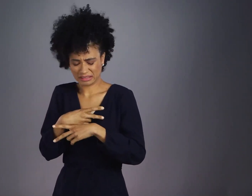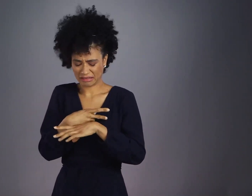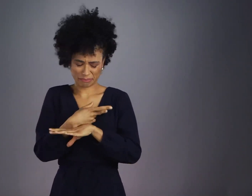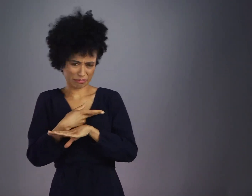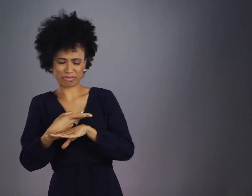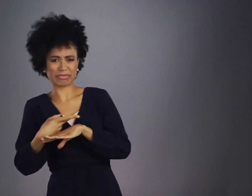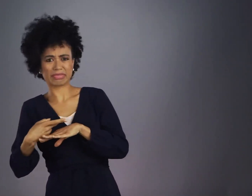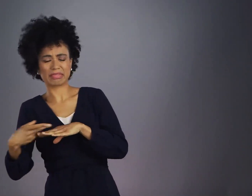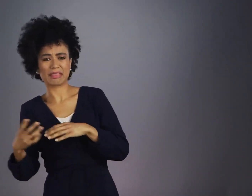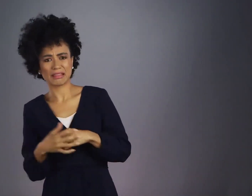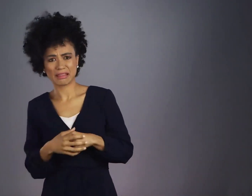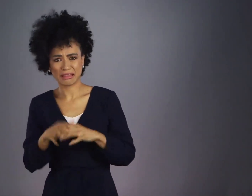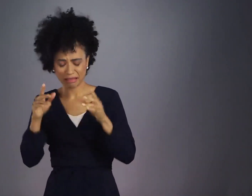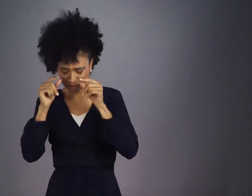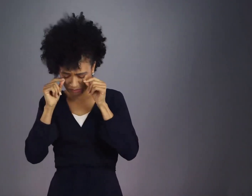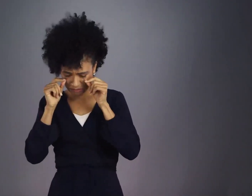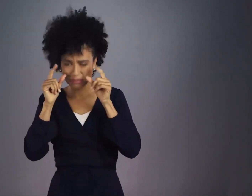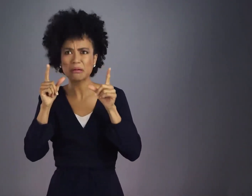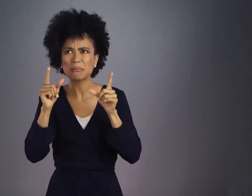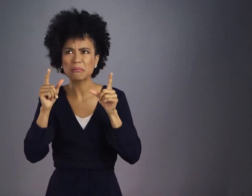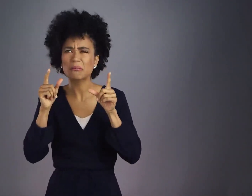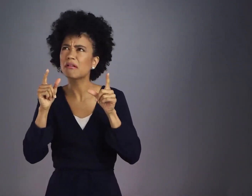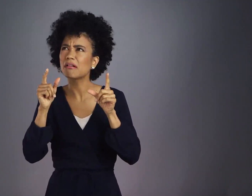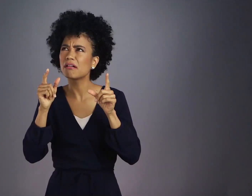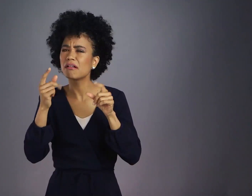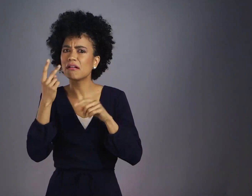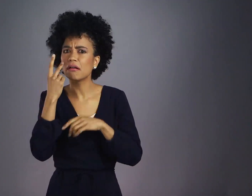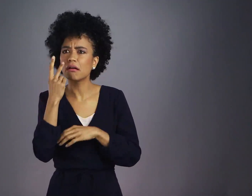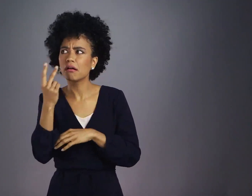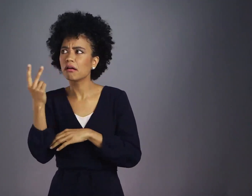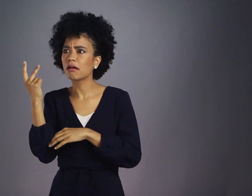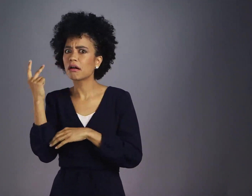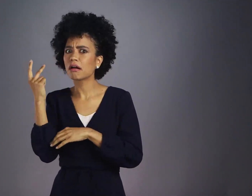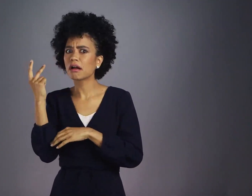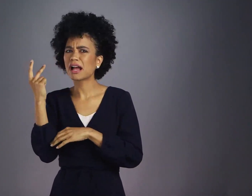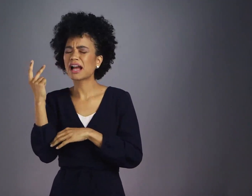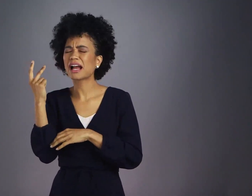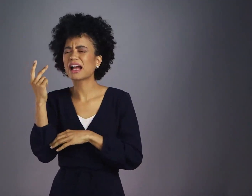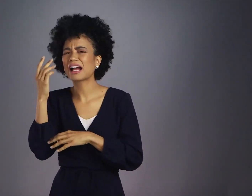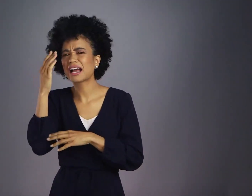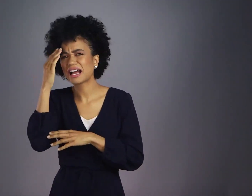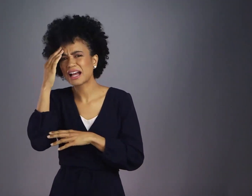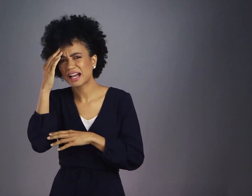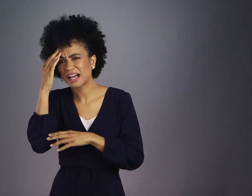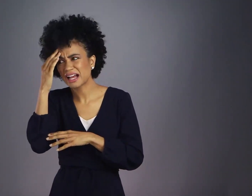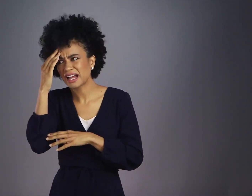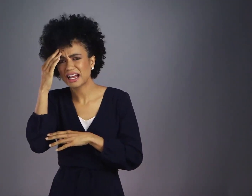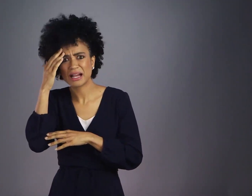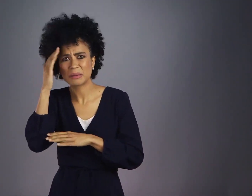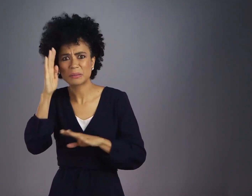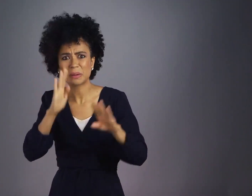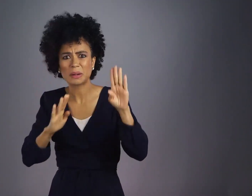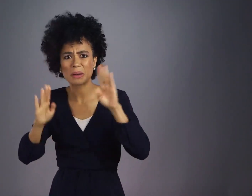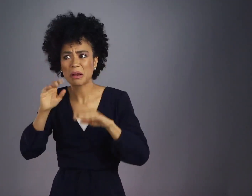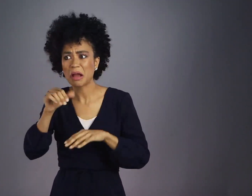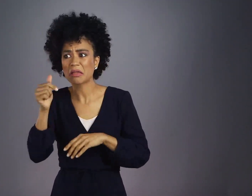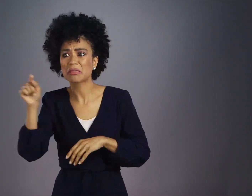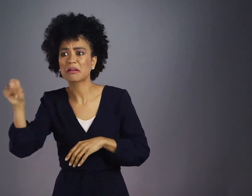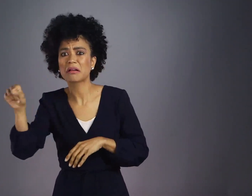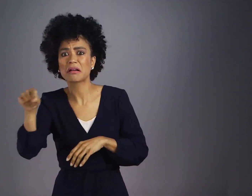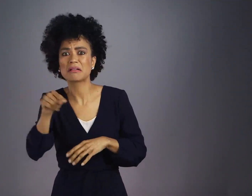he vaguely remembers. These memories are a nightmare.